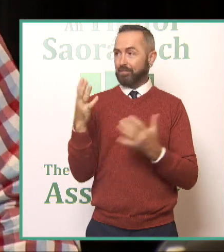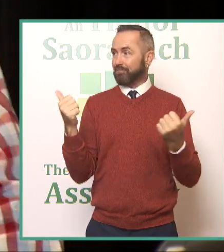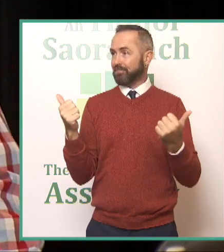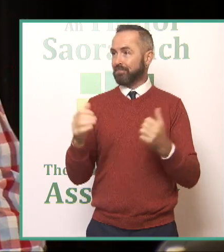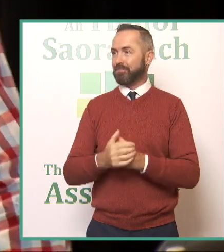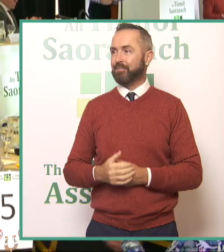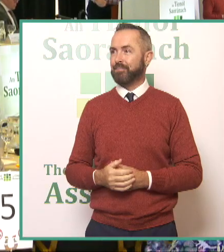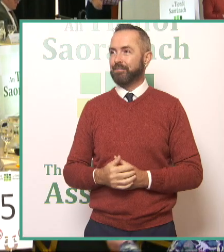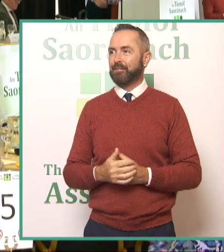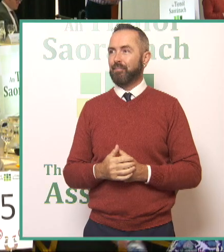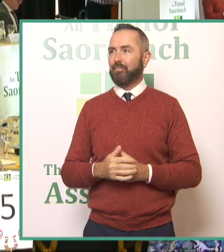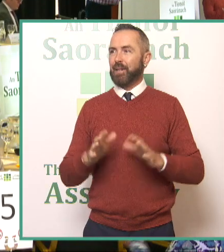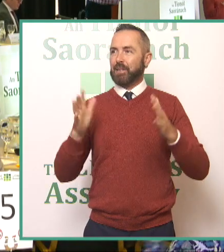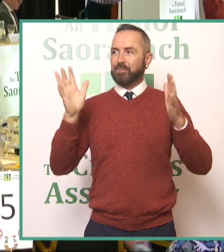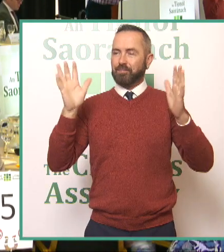Thank you very much, Kieran.